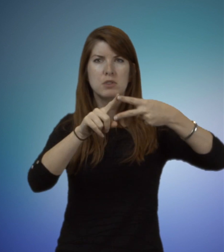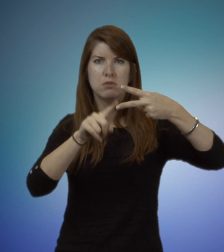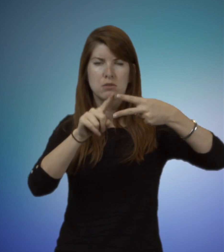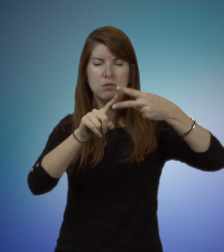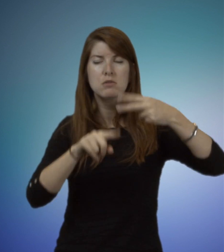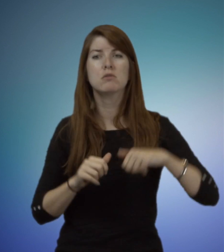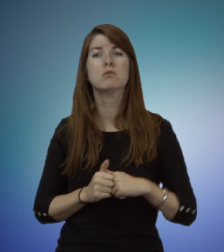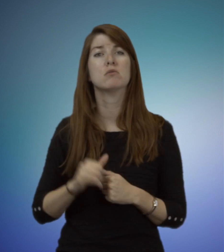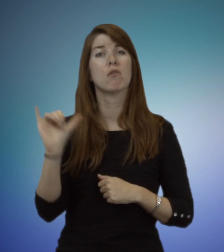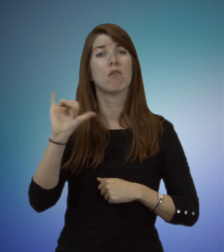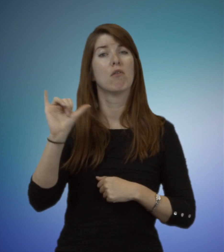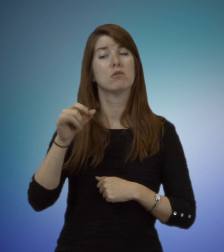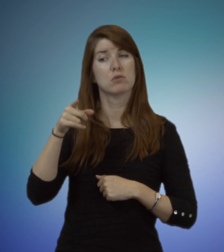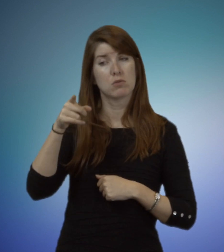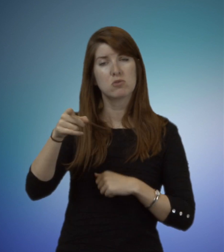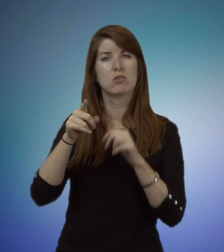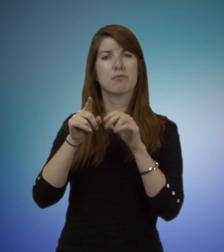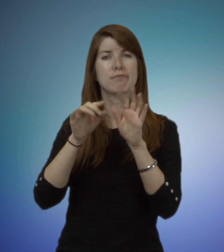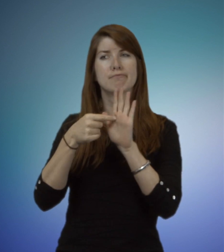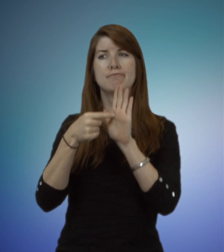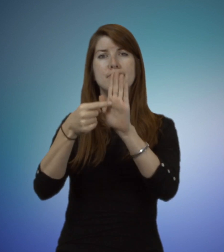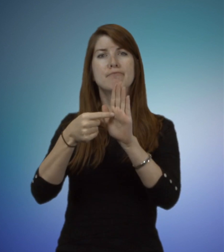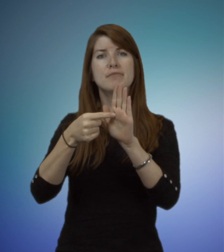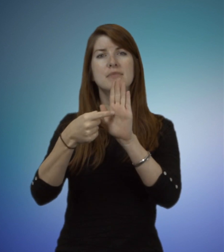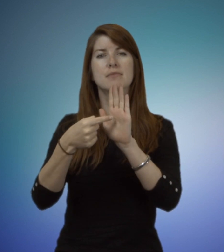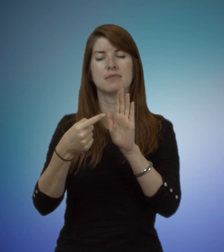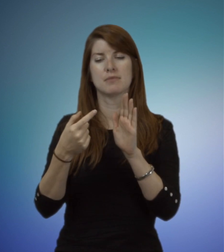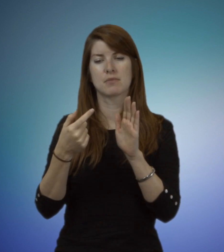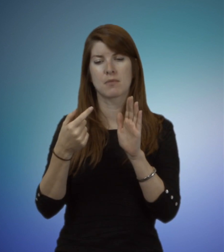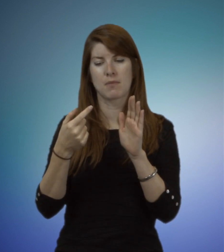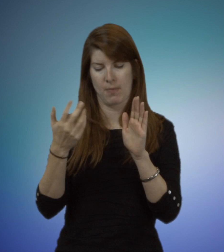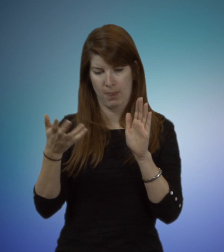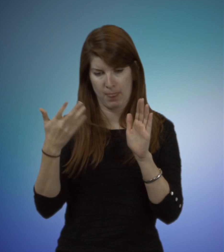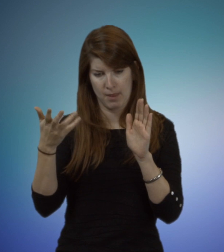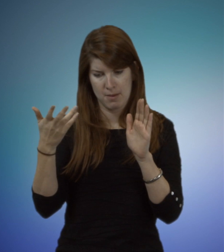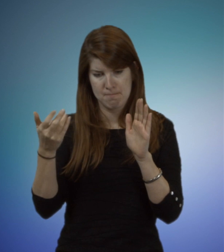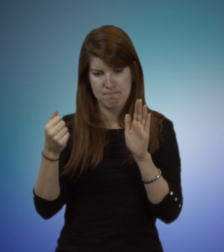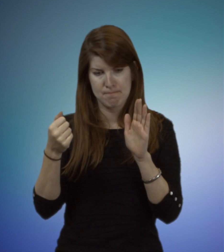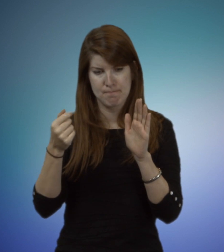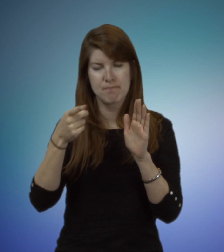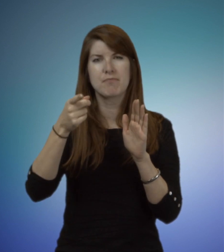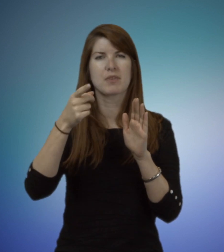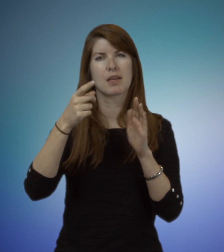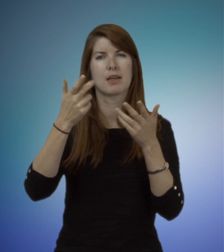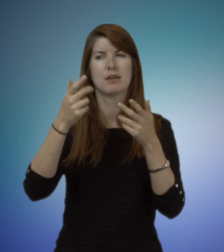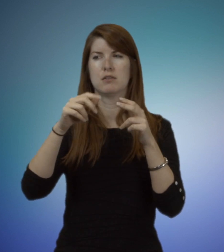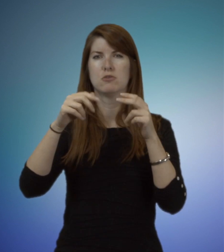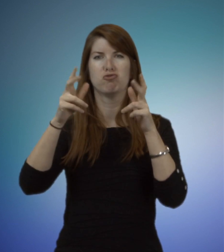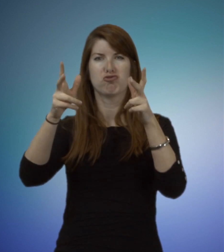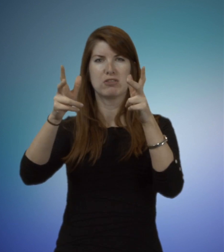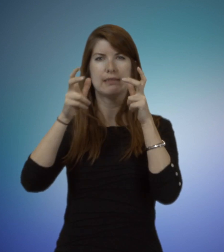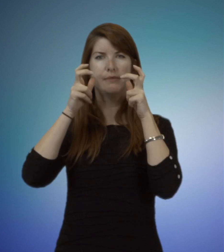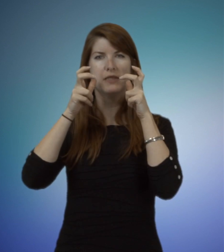She also refers, she also shows an example of a receptive vocabulary test that is a good example